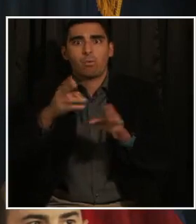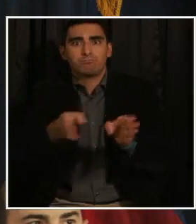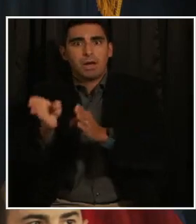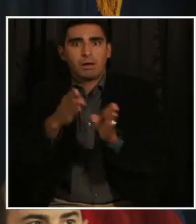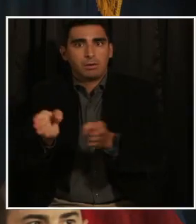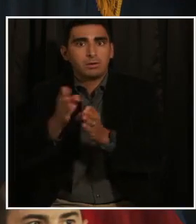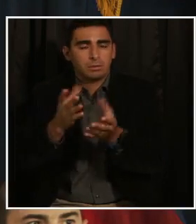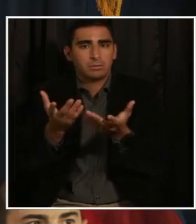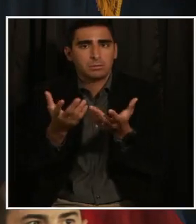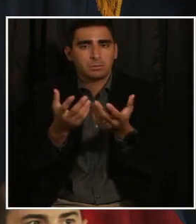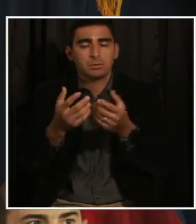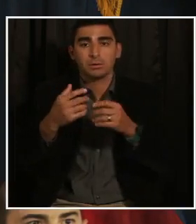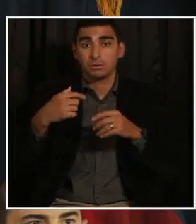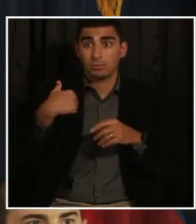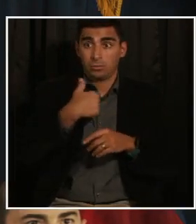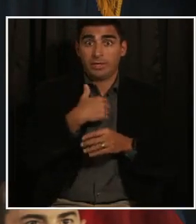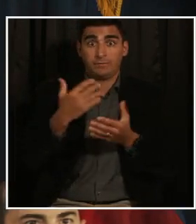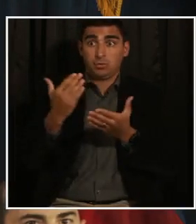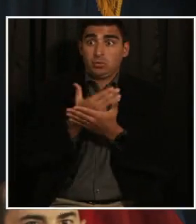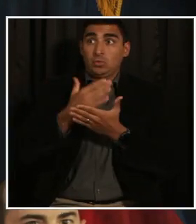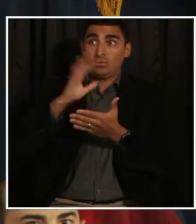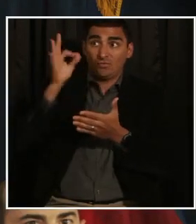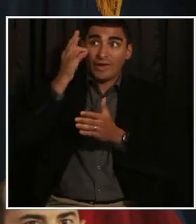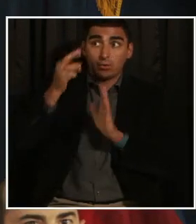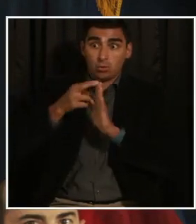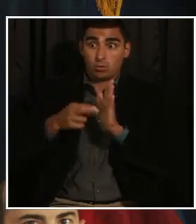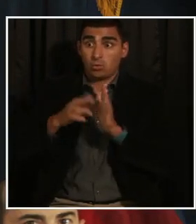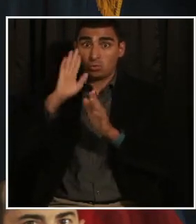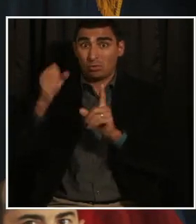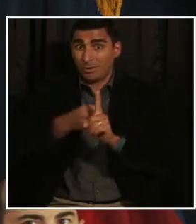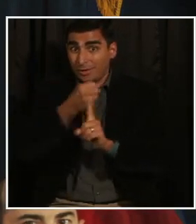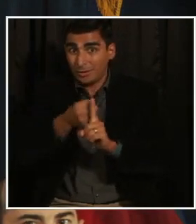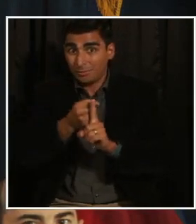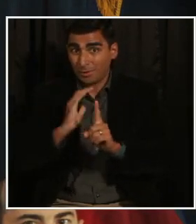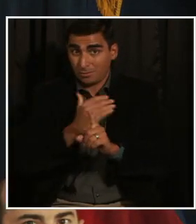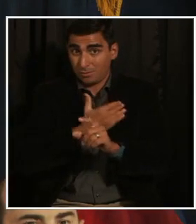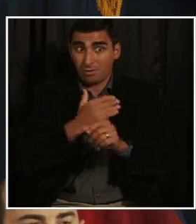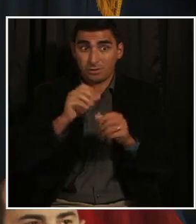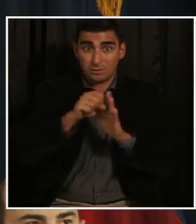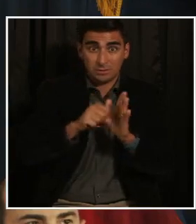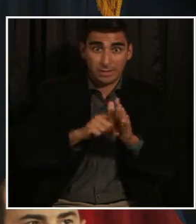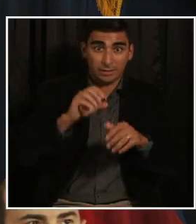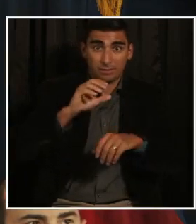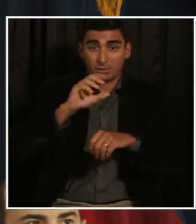rules will impact uh the way that our state and local governments uh affect our workforce did you